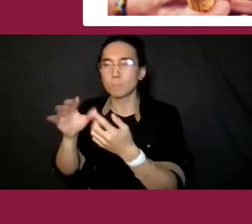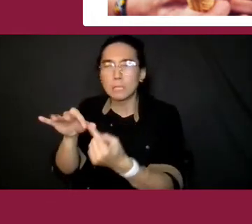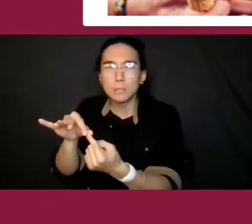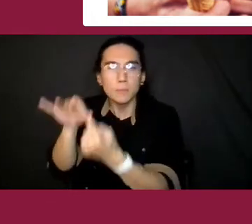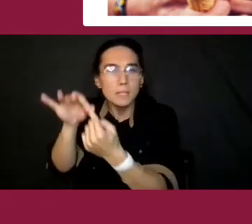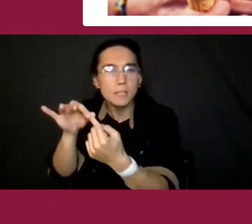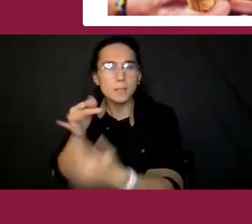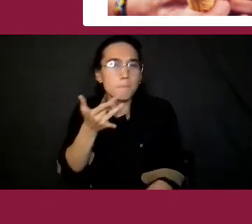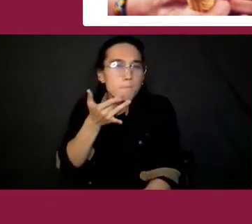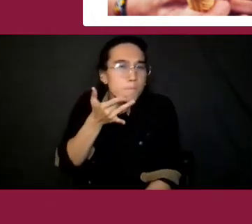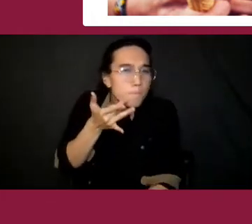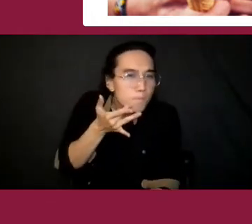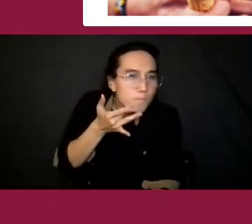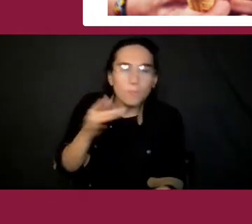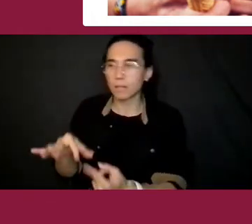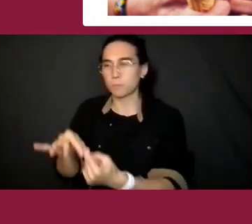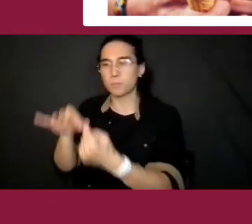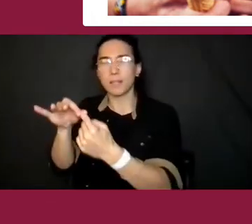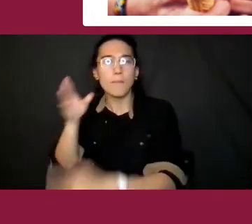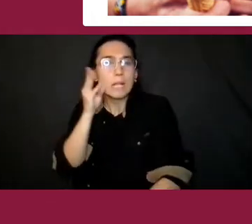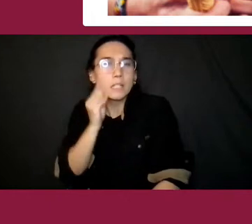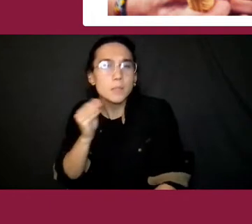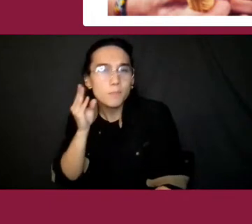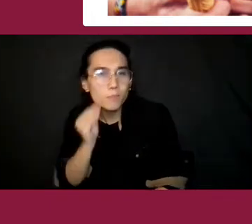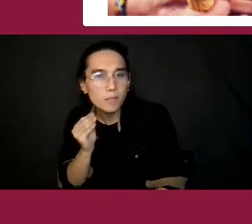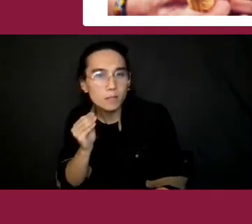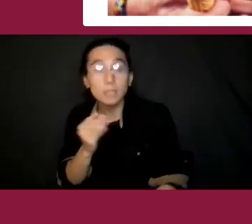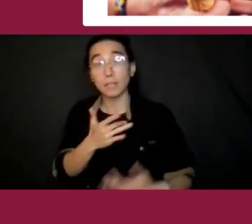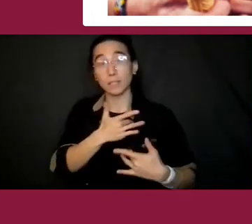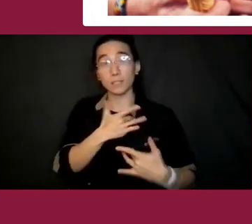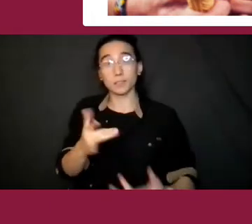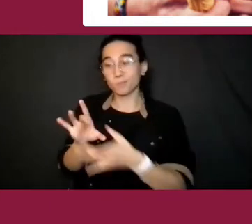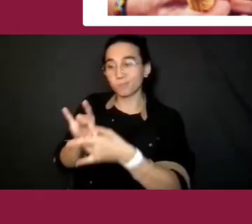It is usually linked to physical sensations, like eating